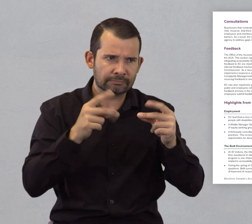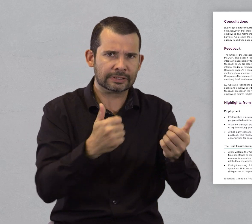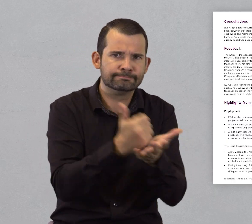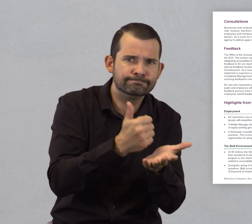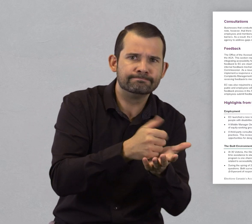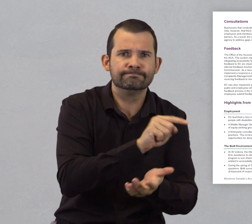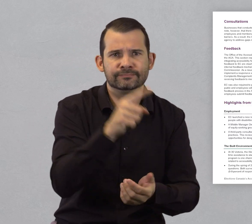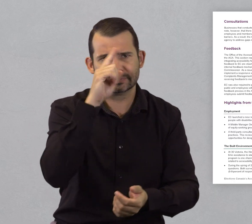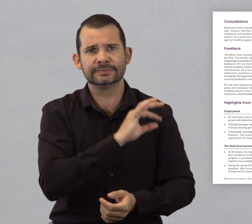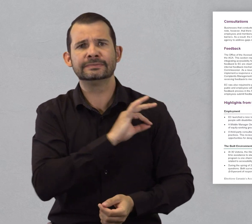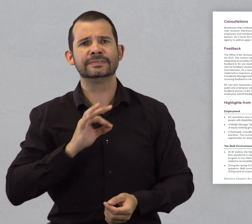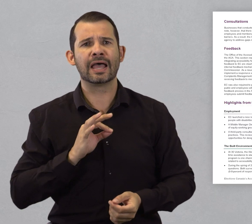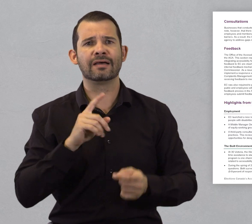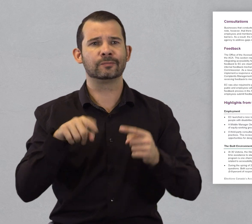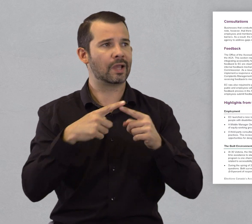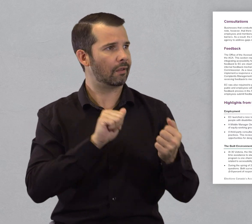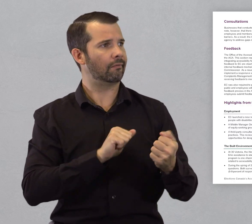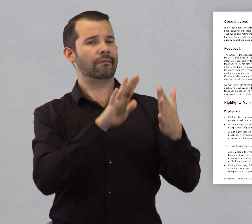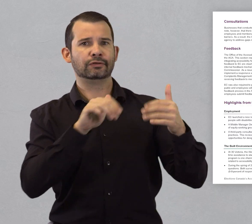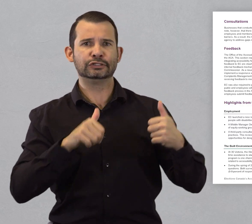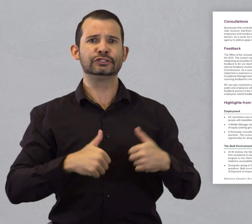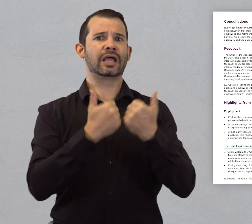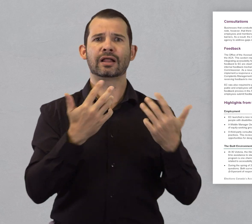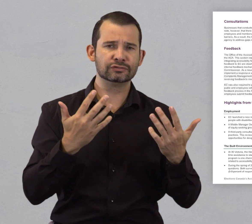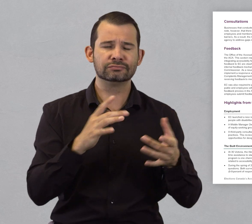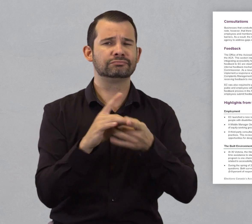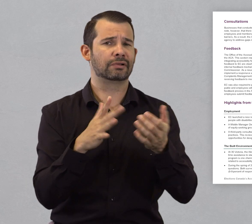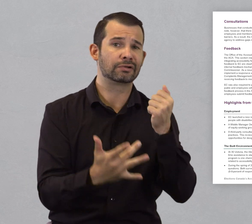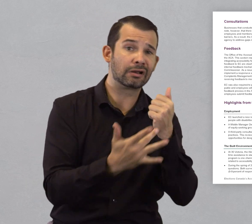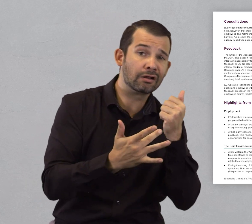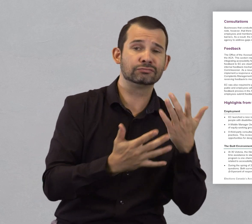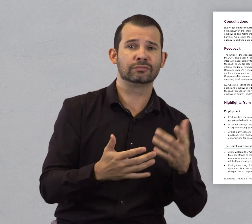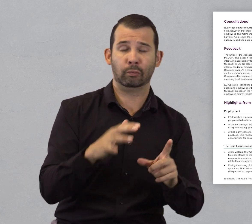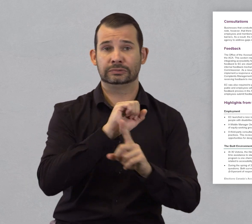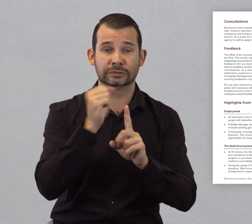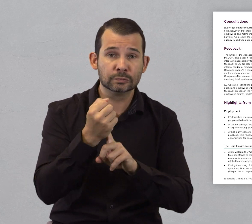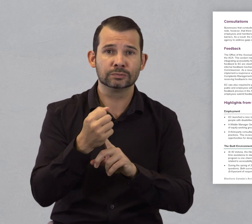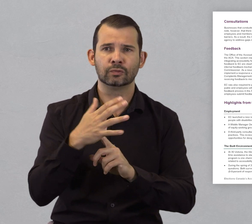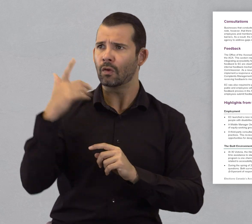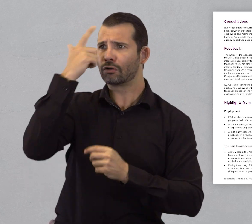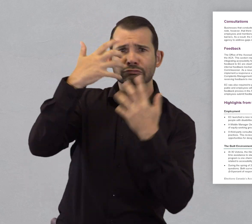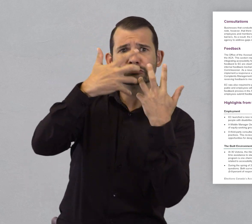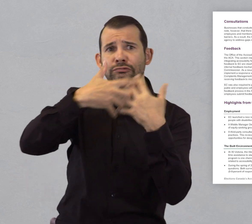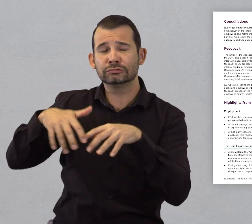assistance to staff as they encounter challenges (technological, situational, logistical,